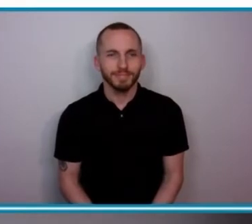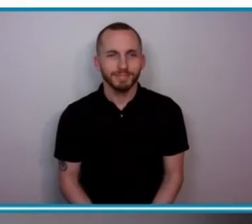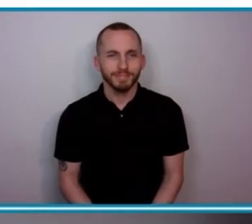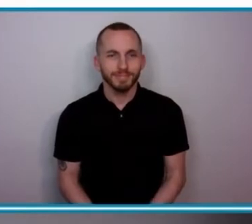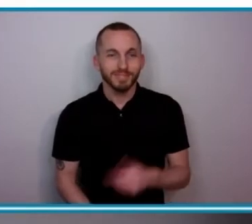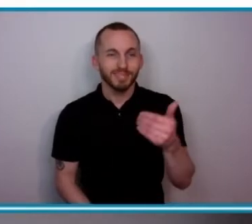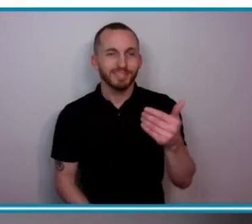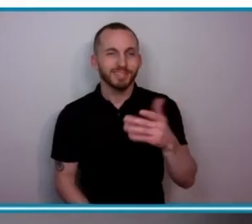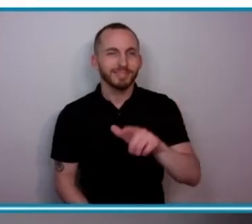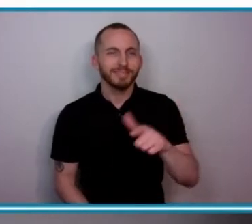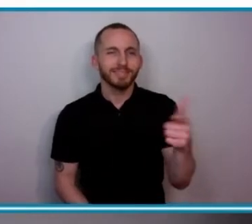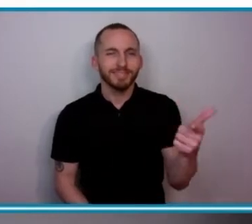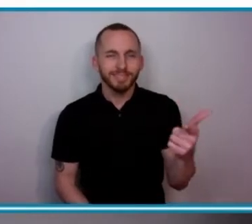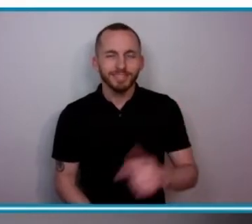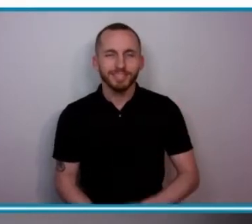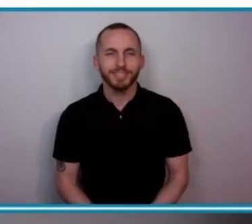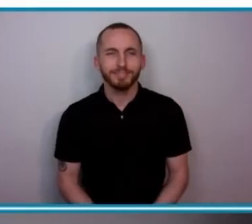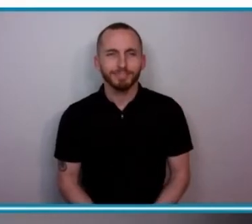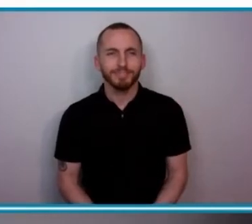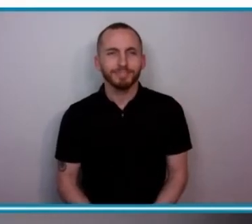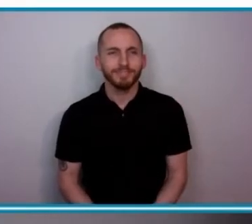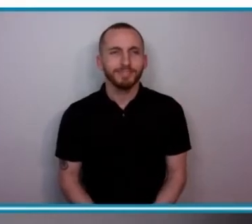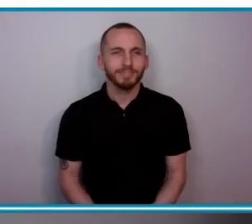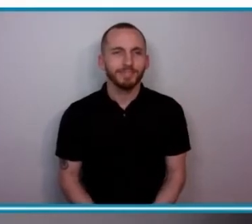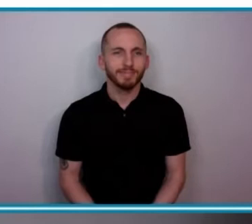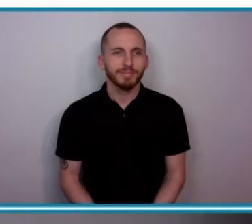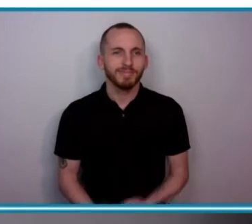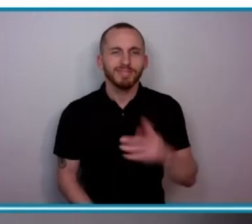of arts that you engage in in your life?